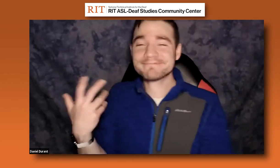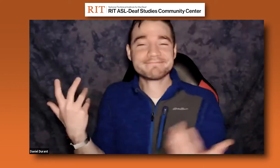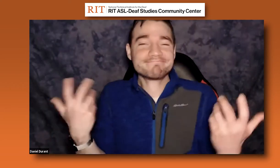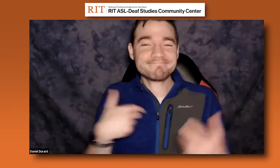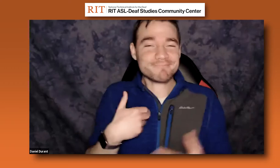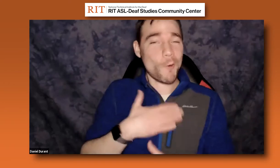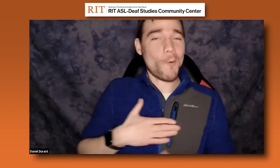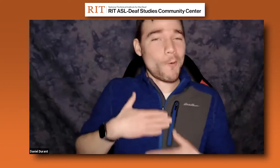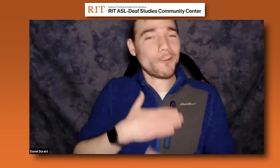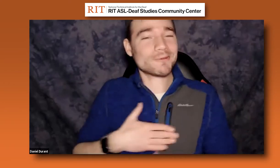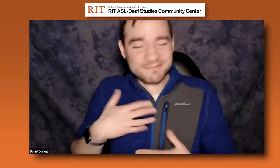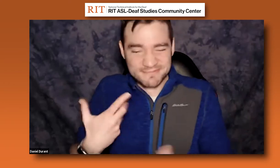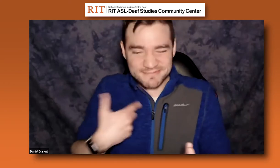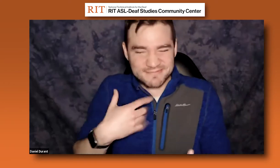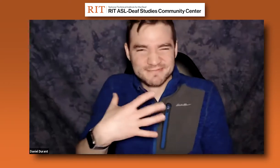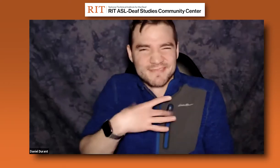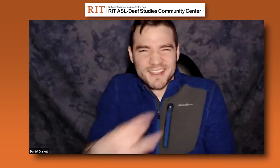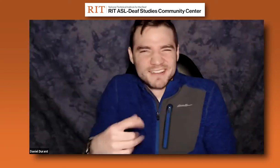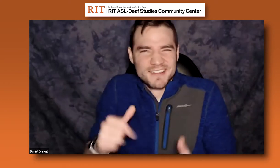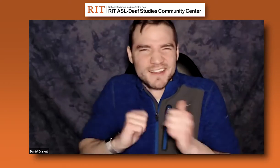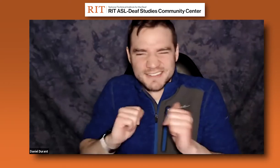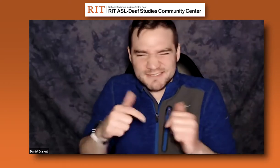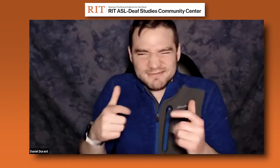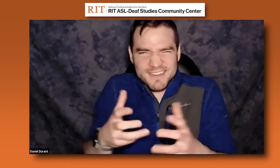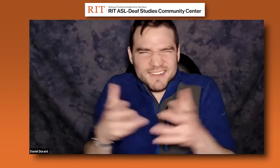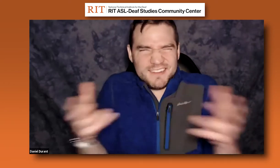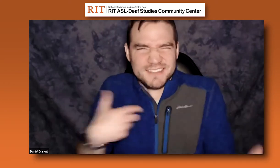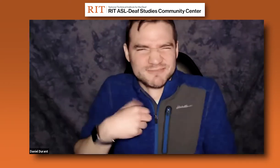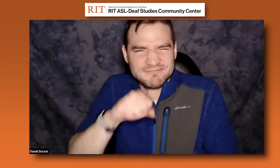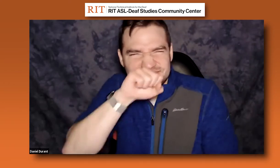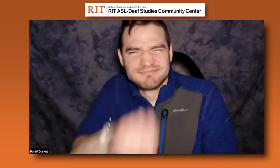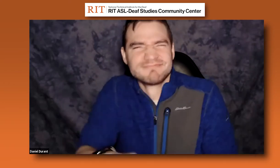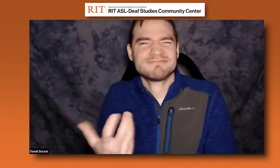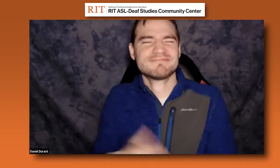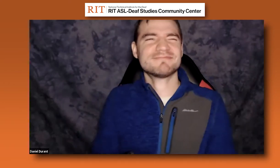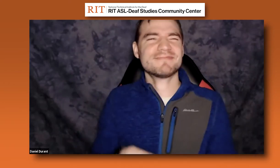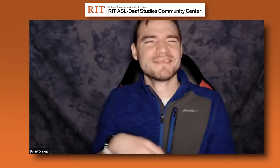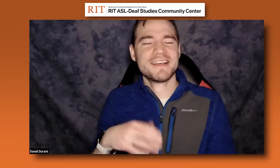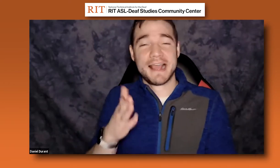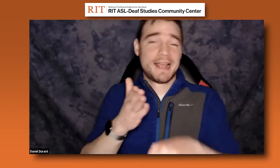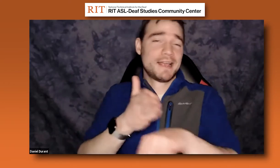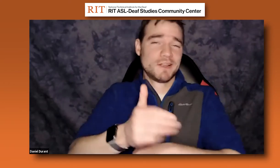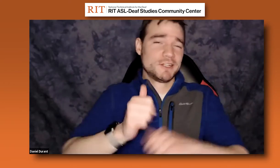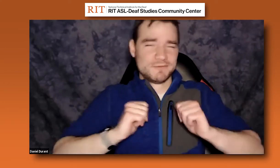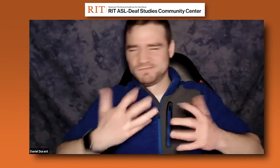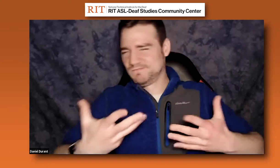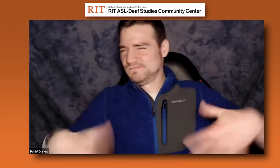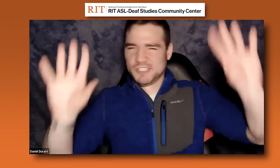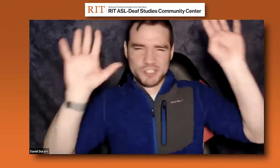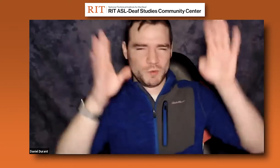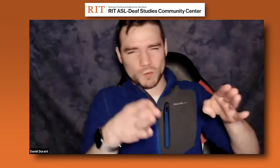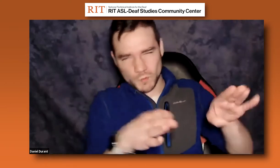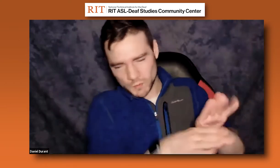I didn't really get it. I enjoyed myself. I thought I really liked the performing part,